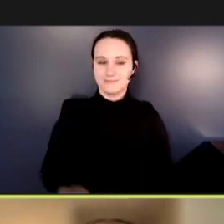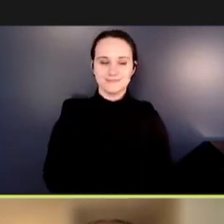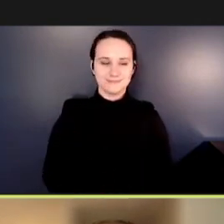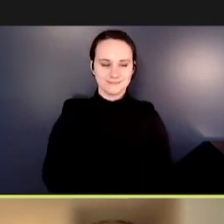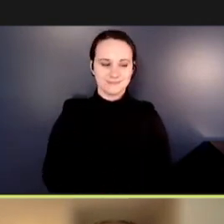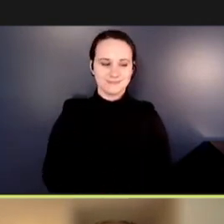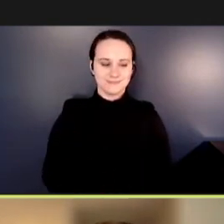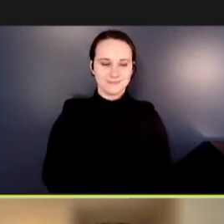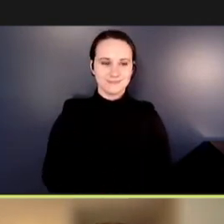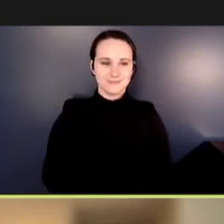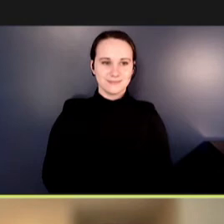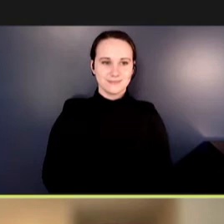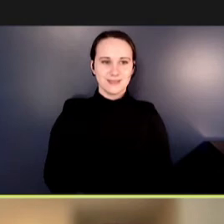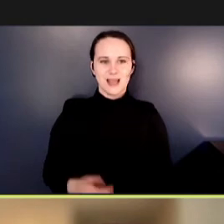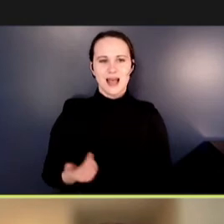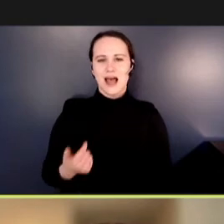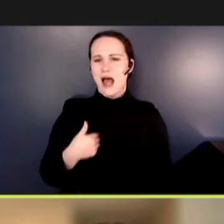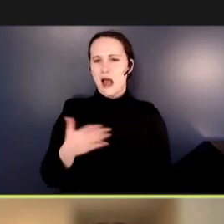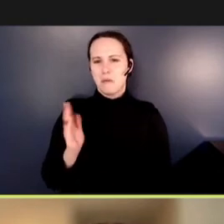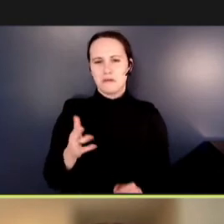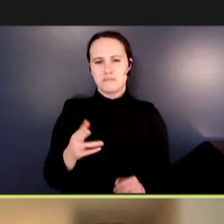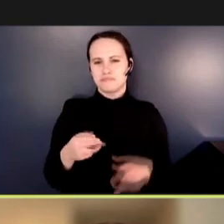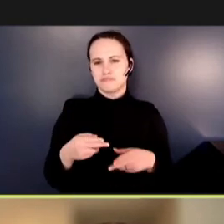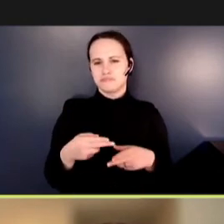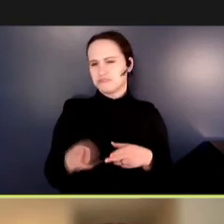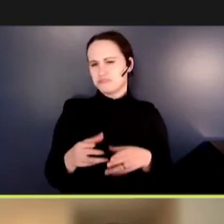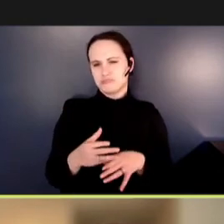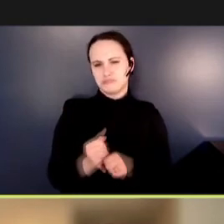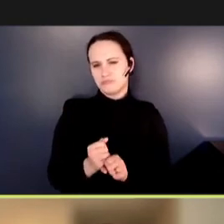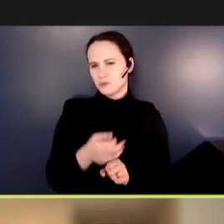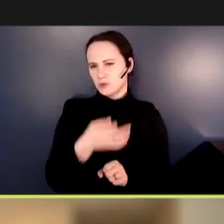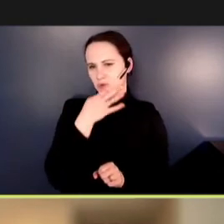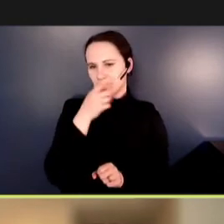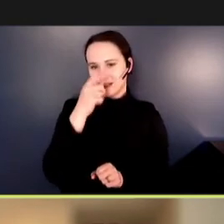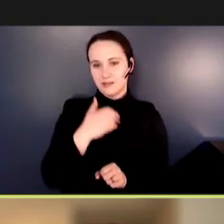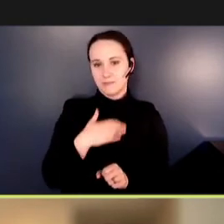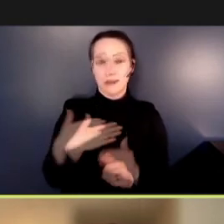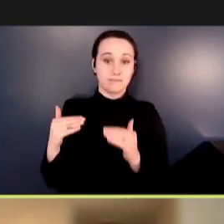I'll breeze past this slide pretty quickly since my co-panelist was able to give you